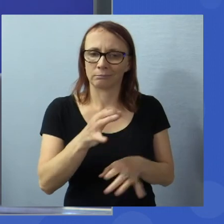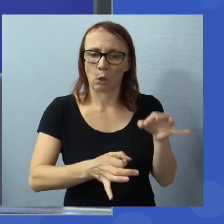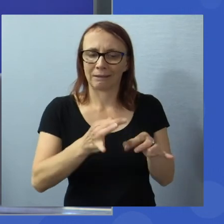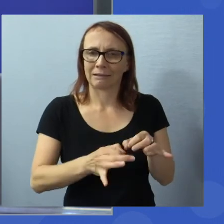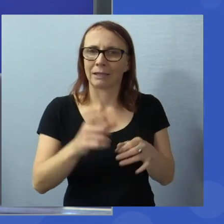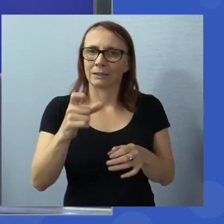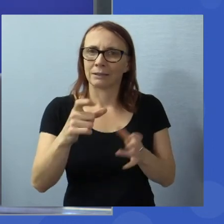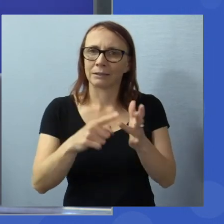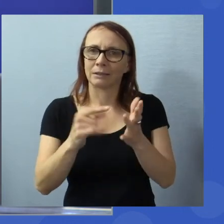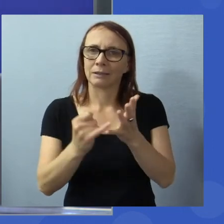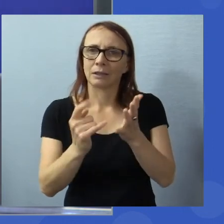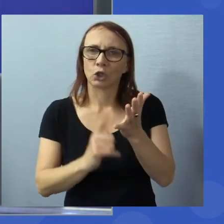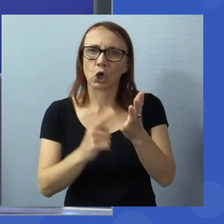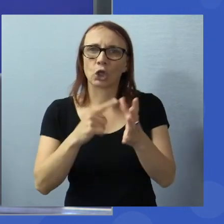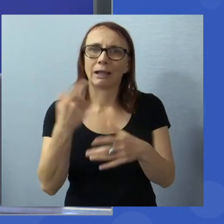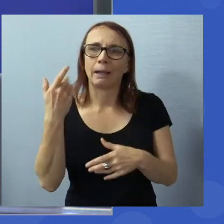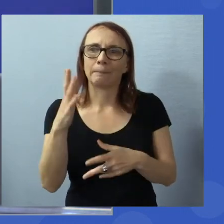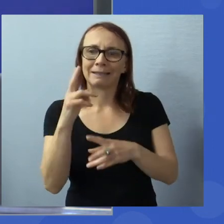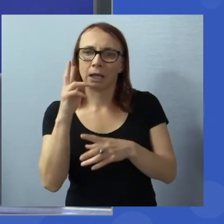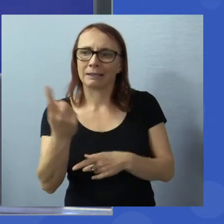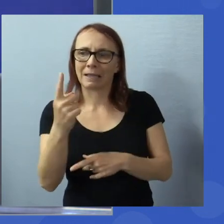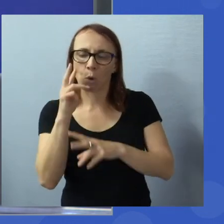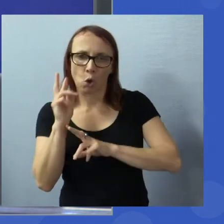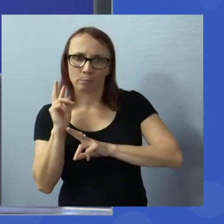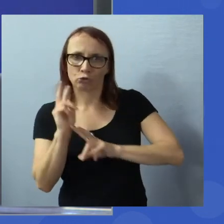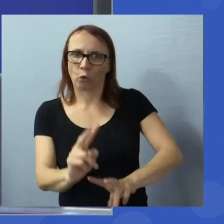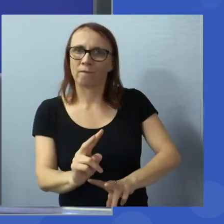local authorities they had an observer here yesterday they're politicians are